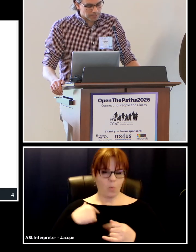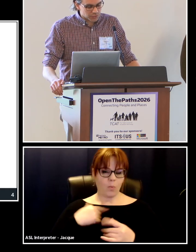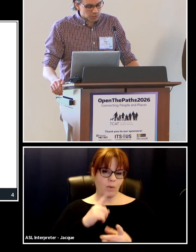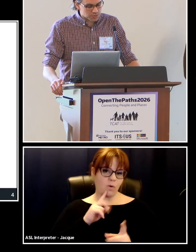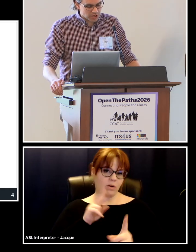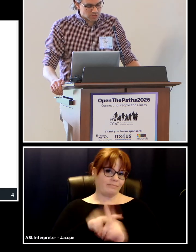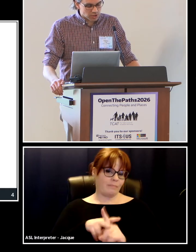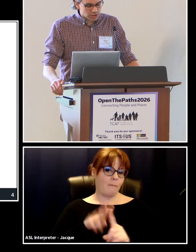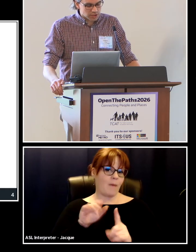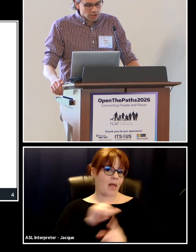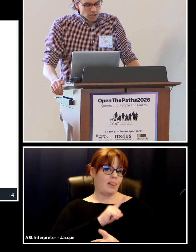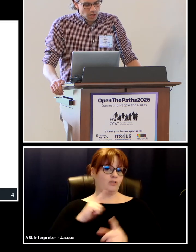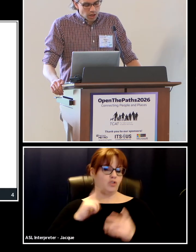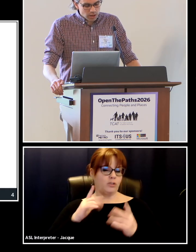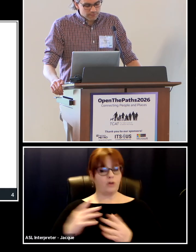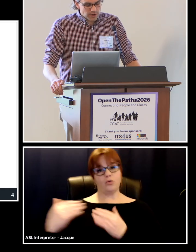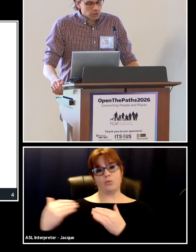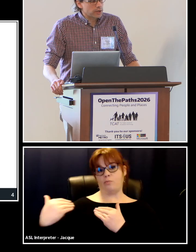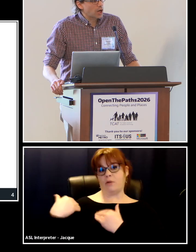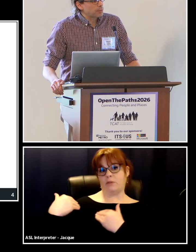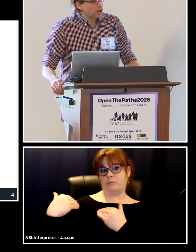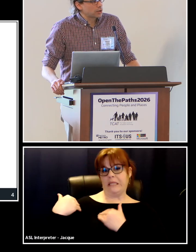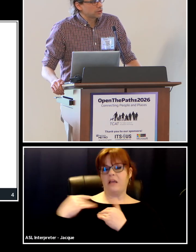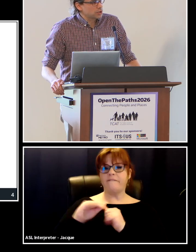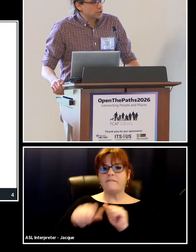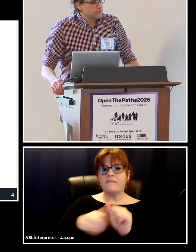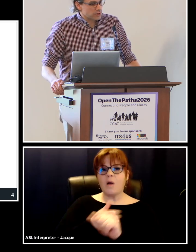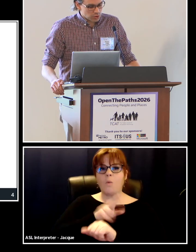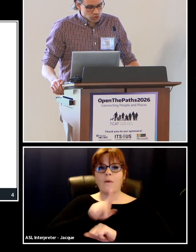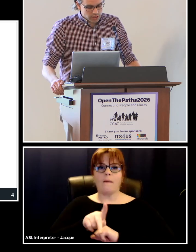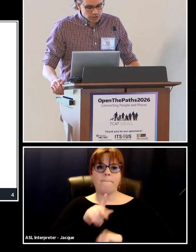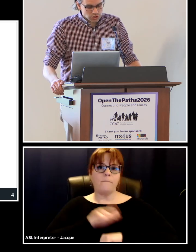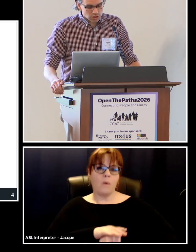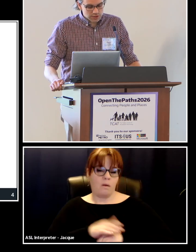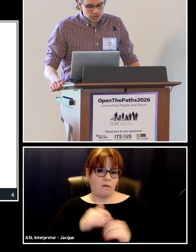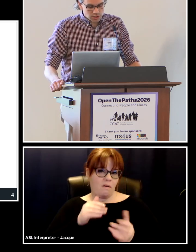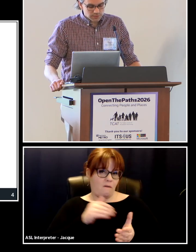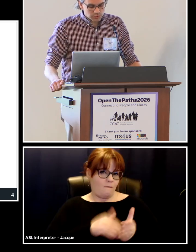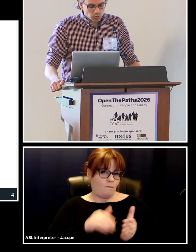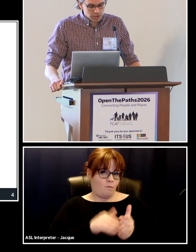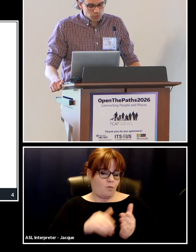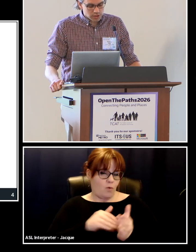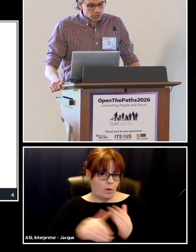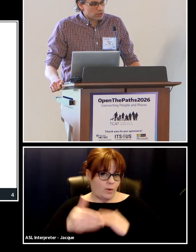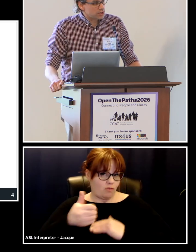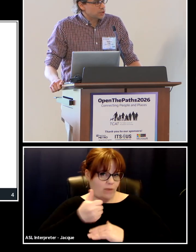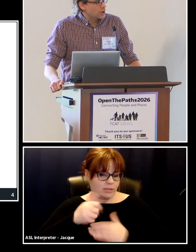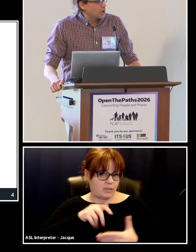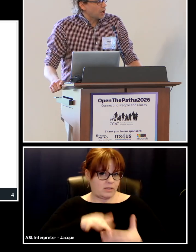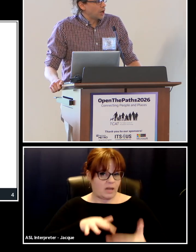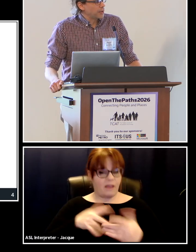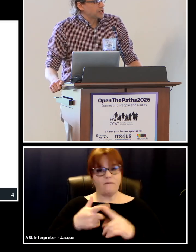um the responsibility of following up on the frequent transit service study from 2023 um and